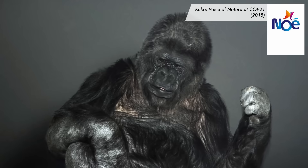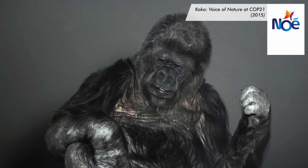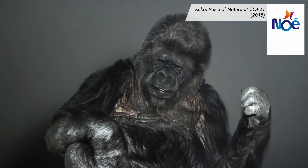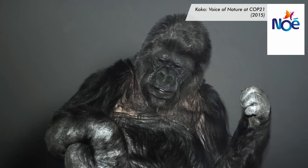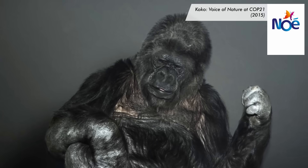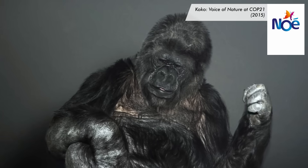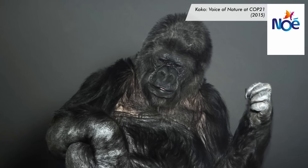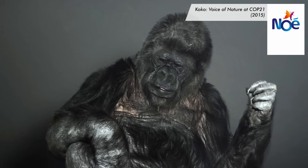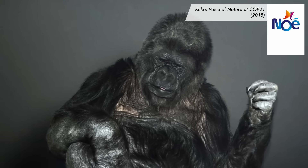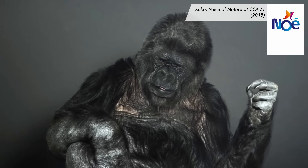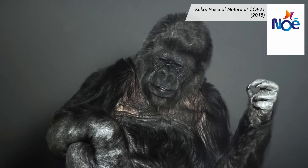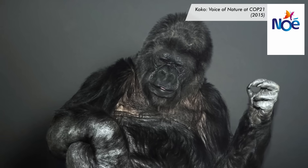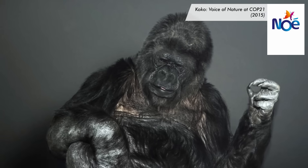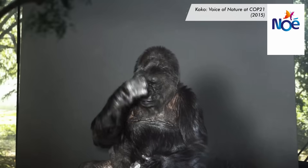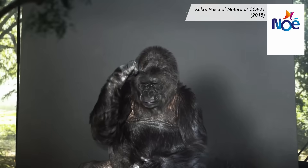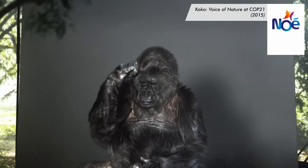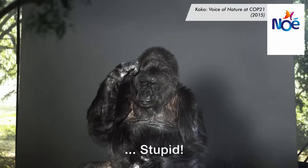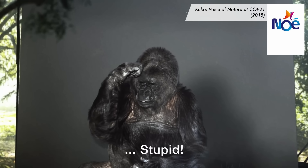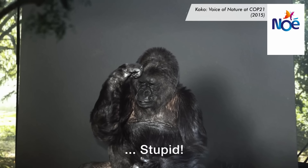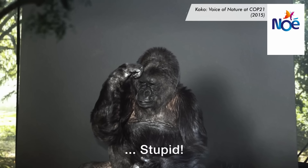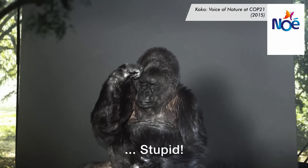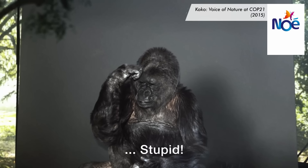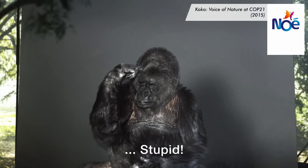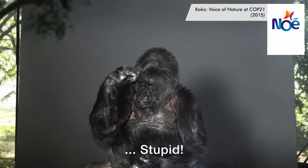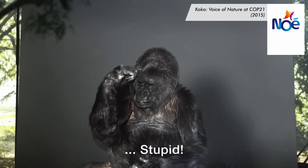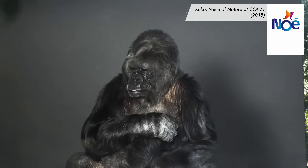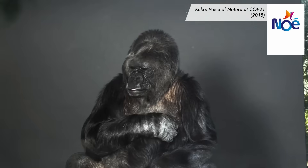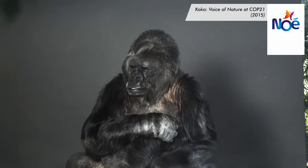managed to comprehend the connection between human action and climate change?